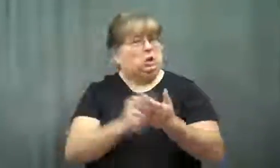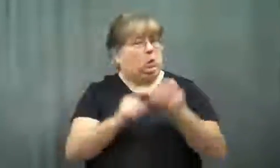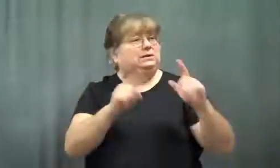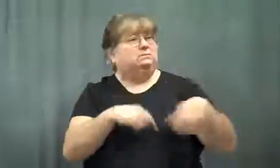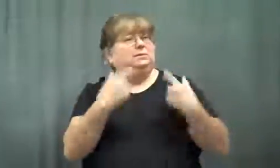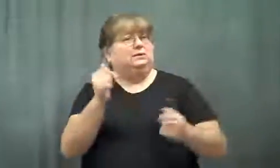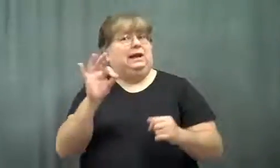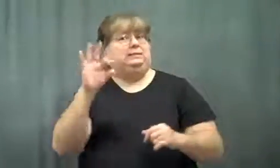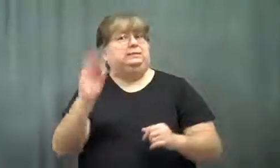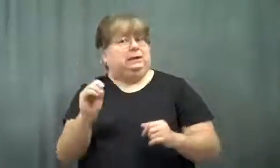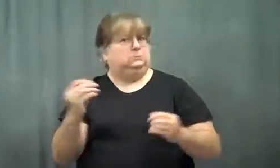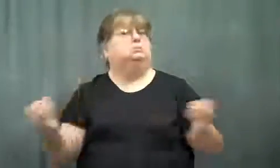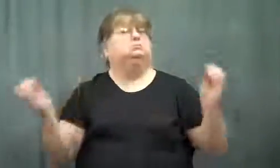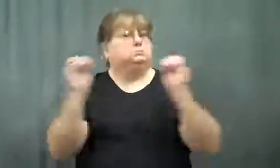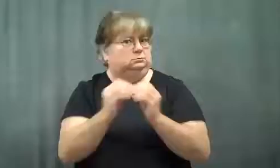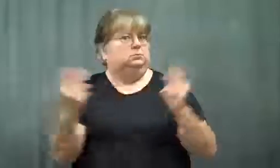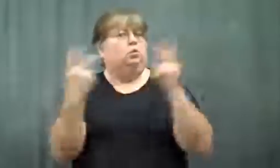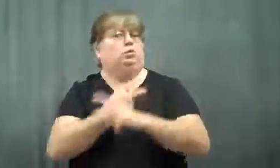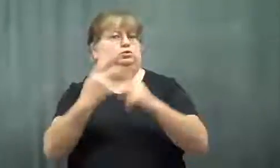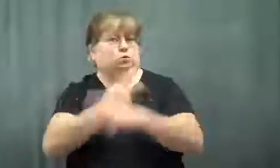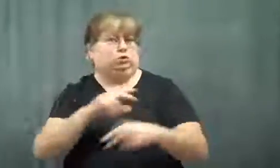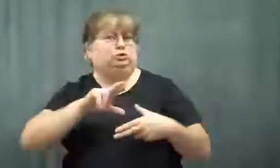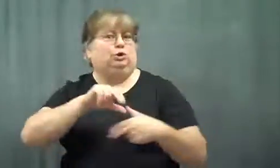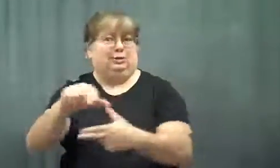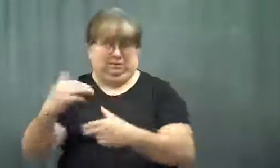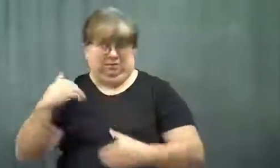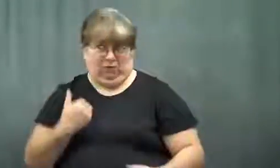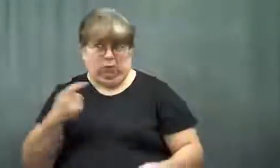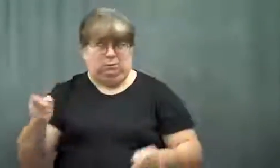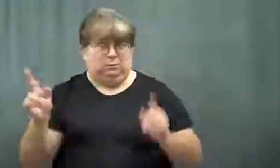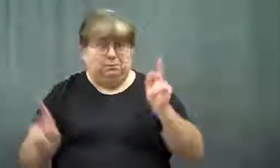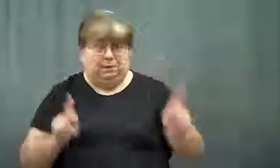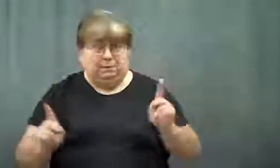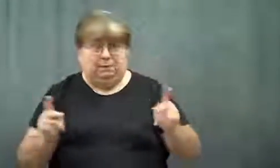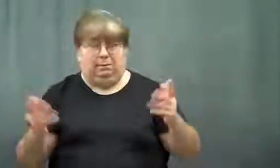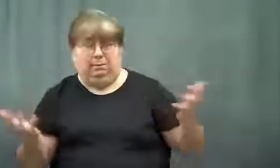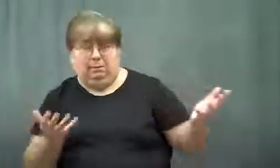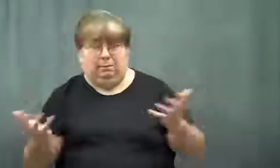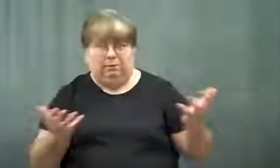Since 1990 there have been more and more severe hurricanes. Is that due to man's effect on the earth?